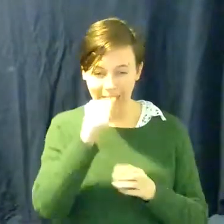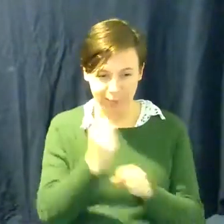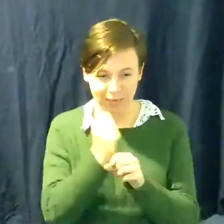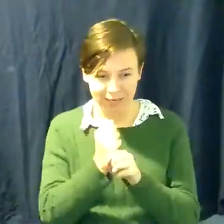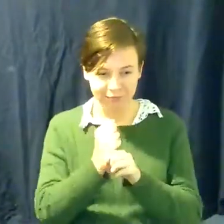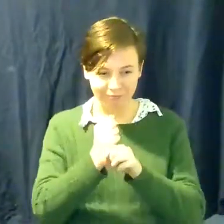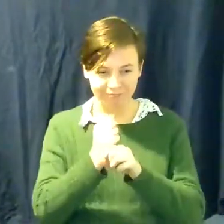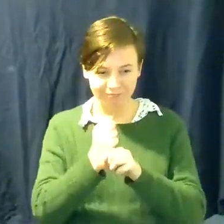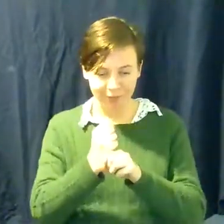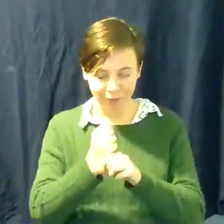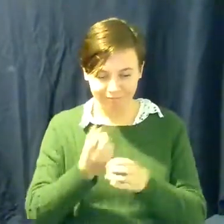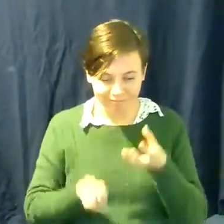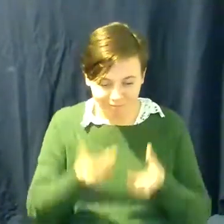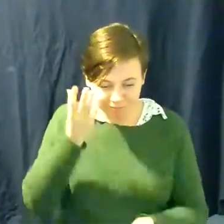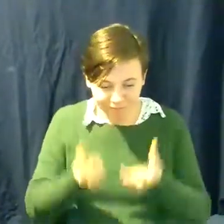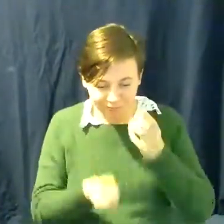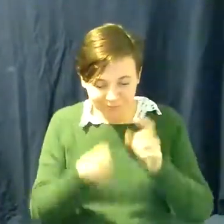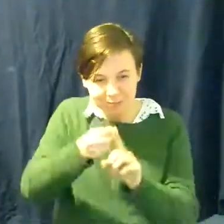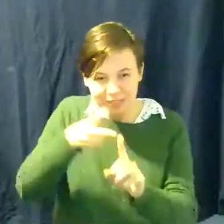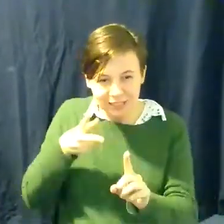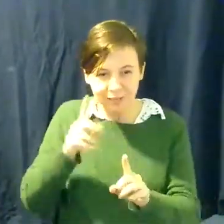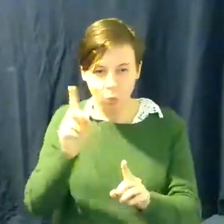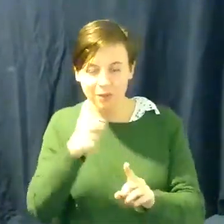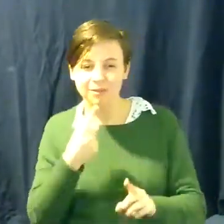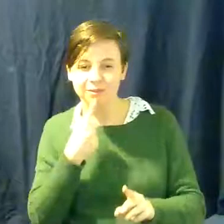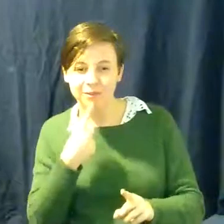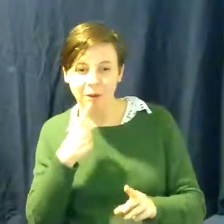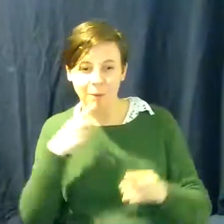I'm really glad you asked that. That's a very clear goal. I guess you would